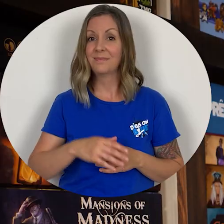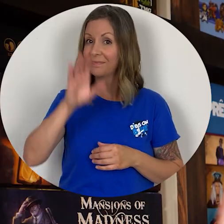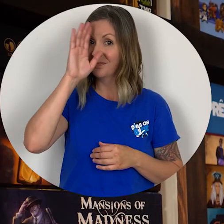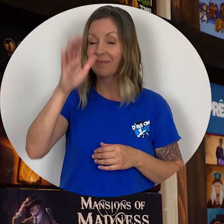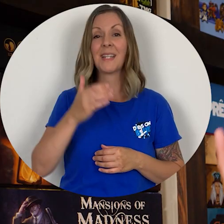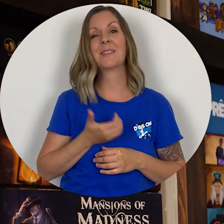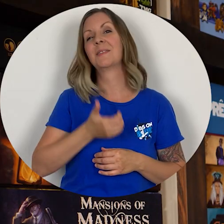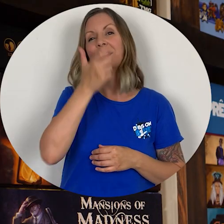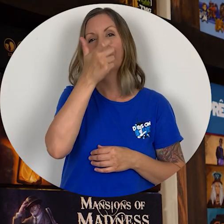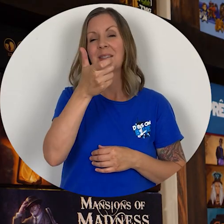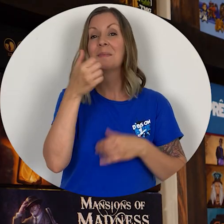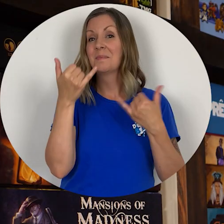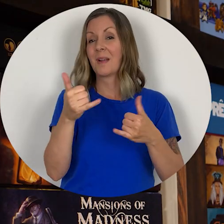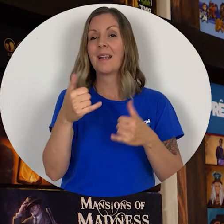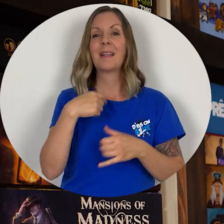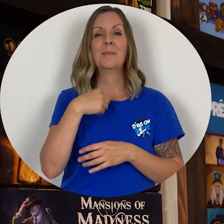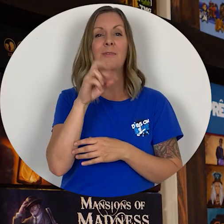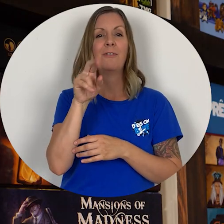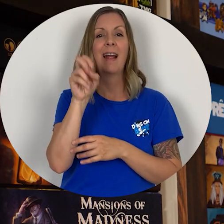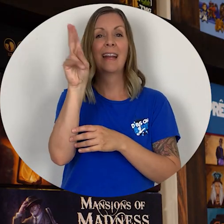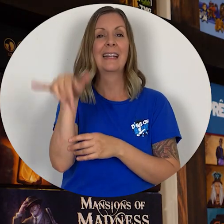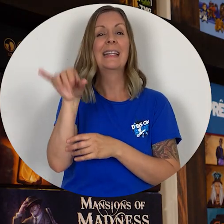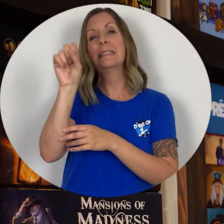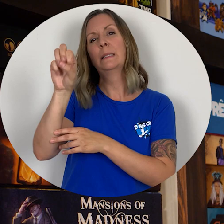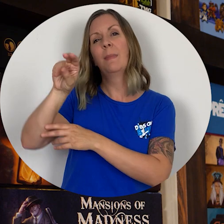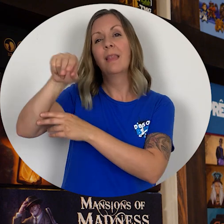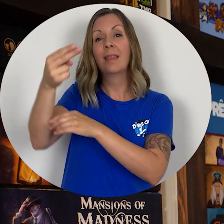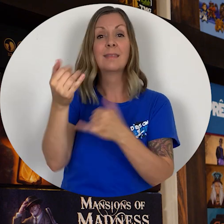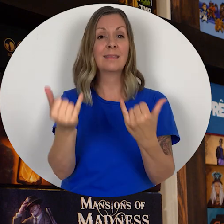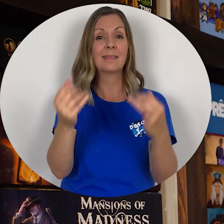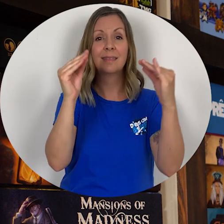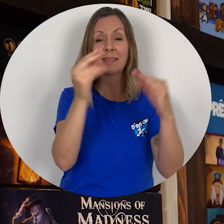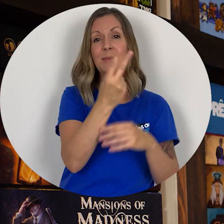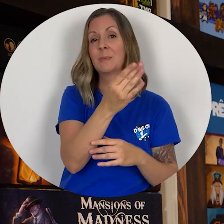Hi and welcome to Watch It Played! My name is Rodney Smith and in this video we’re